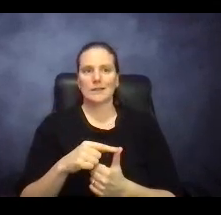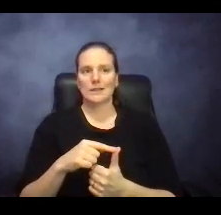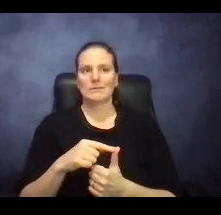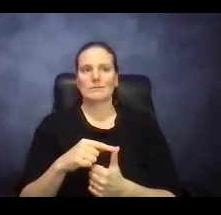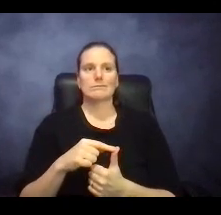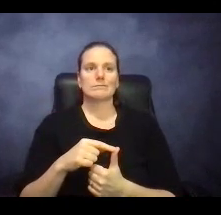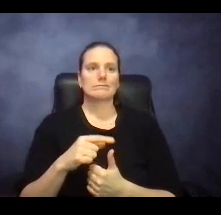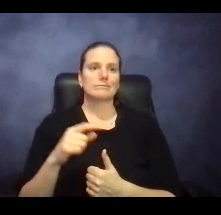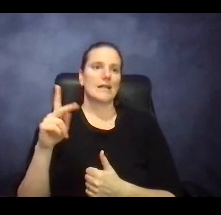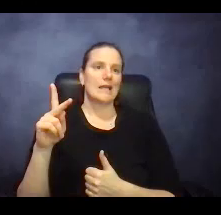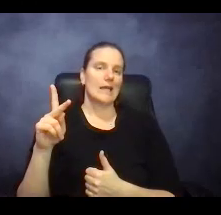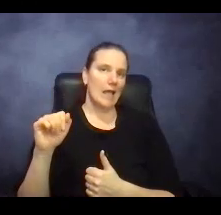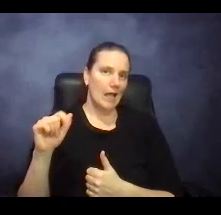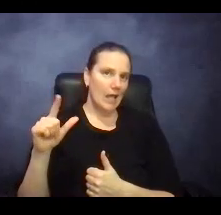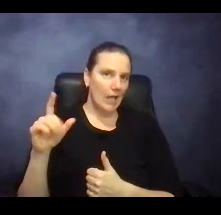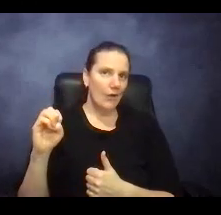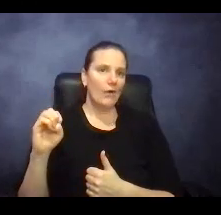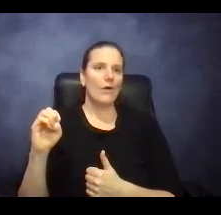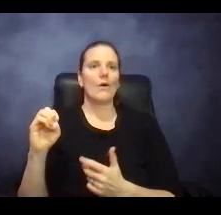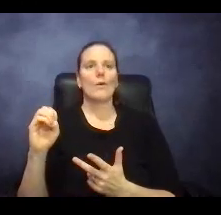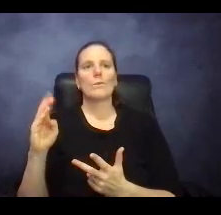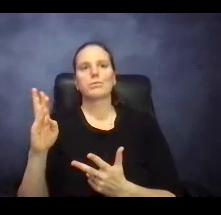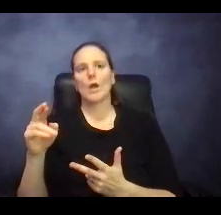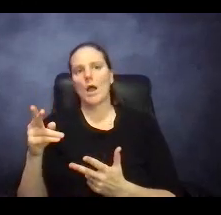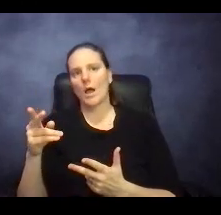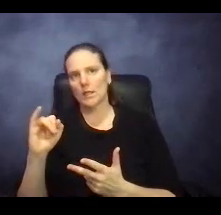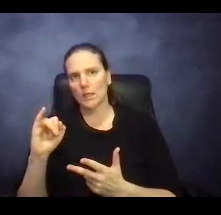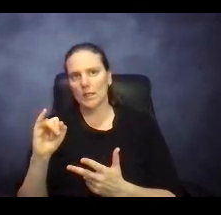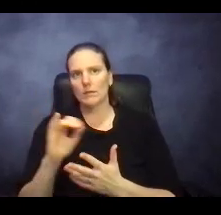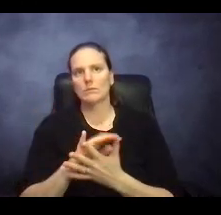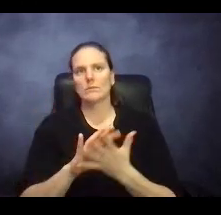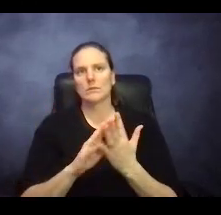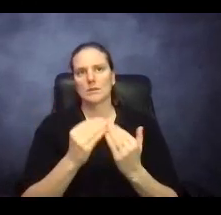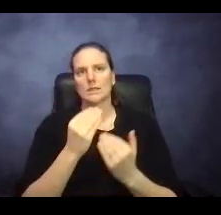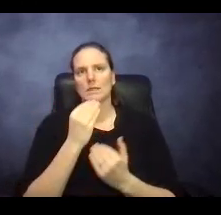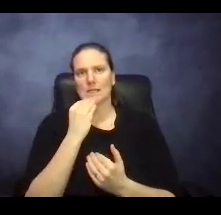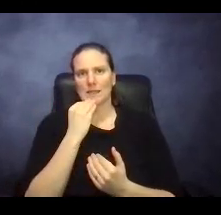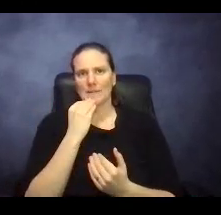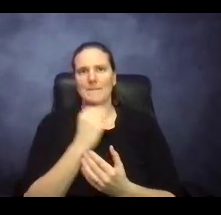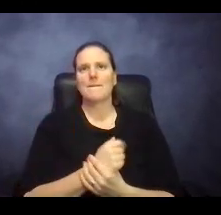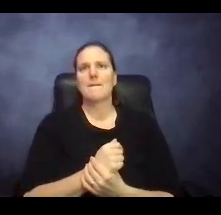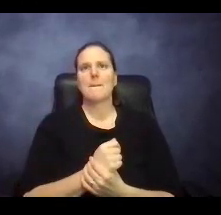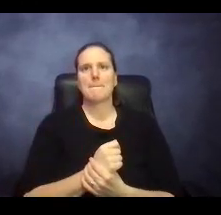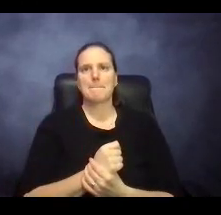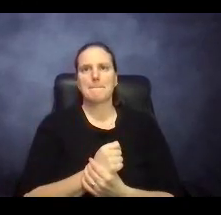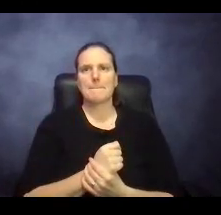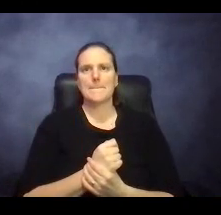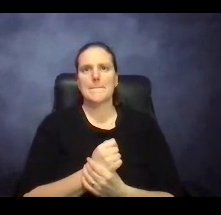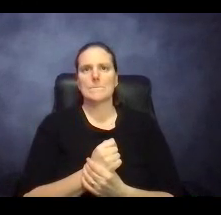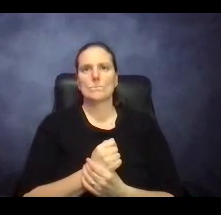they all contain Diindolylmethane (DIM). Diindolylmethane helps your body clear estrogen in phase 2 liver detoxification.